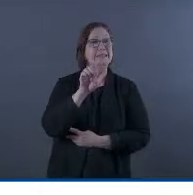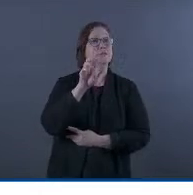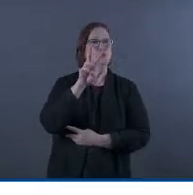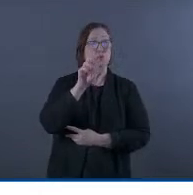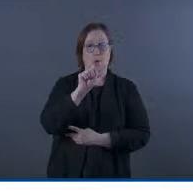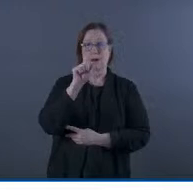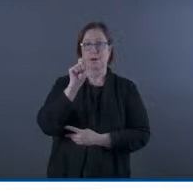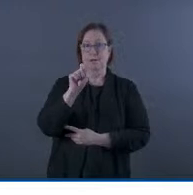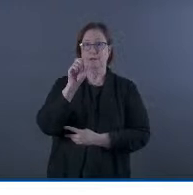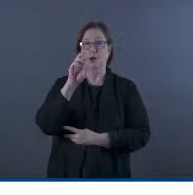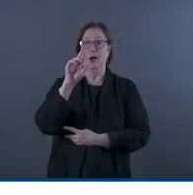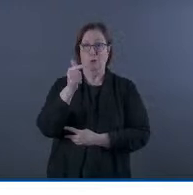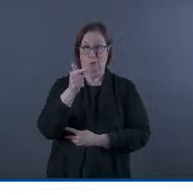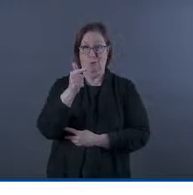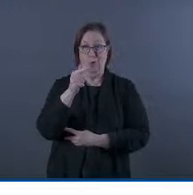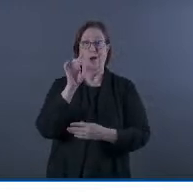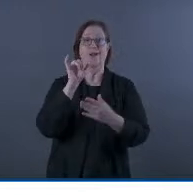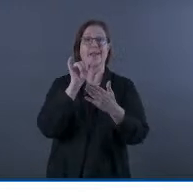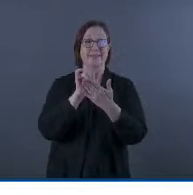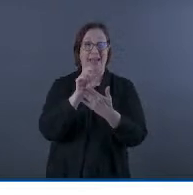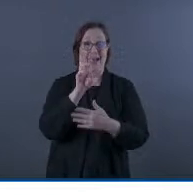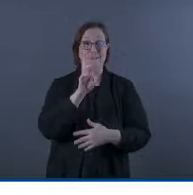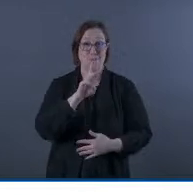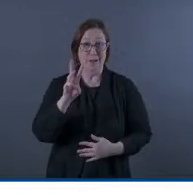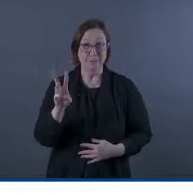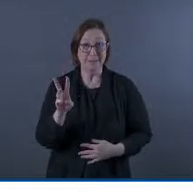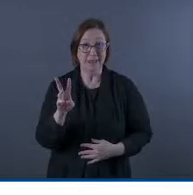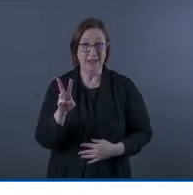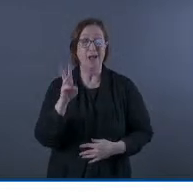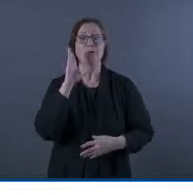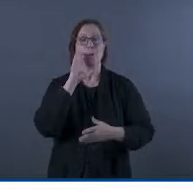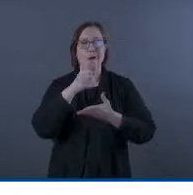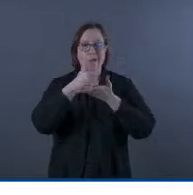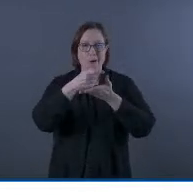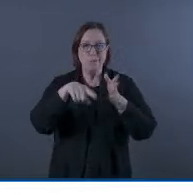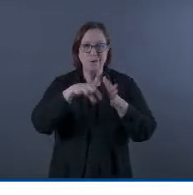have available vaccine and make an appointment. You can also make an appointment